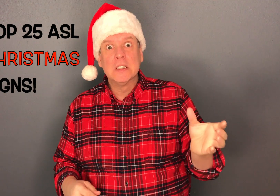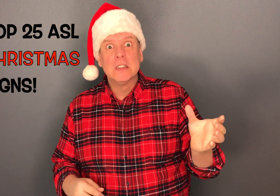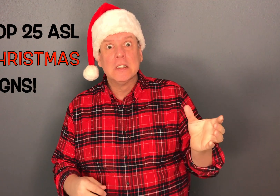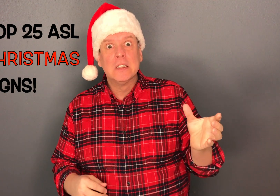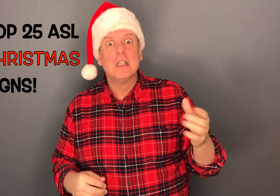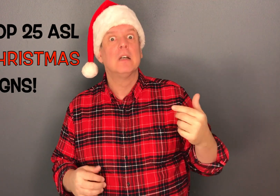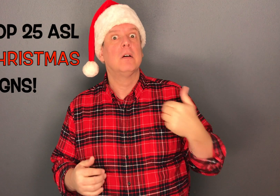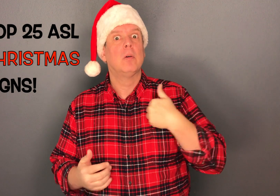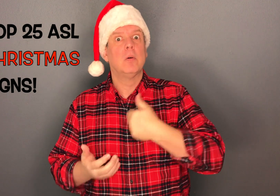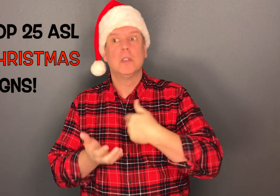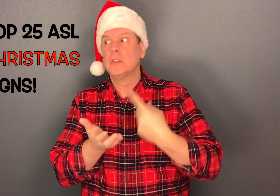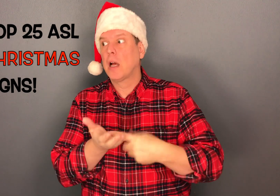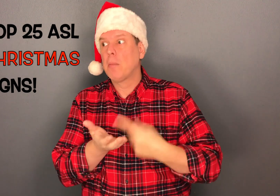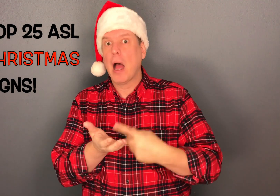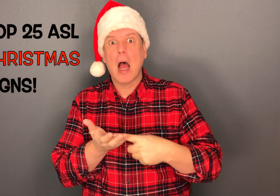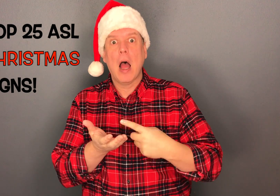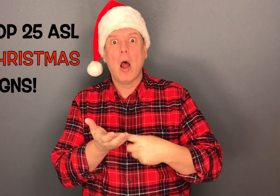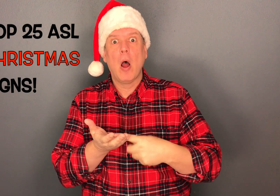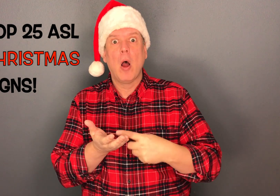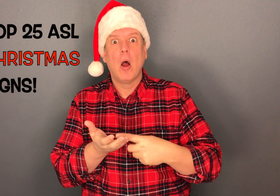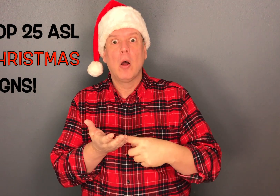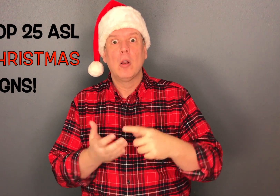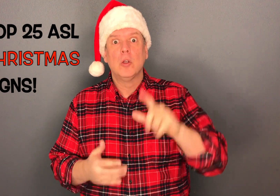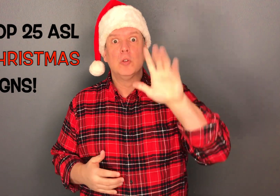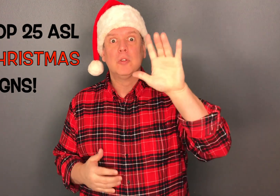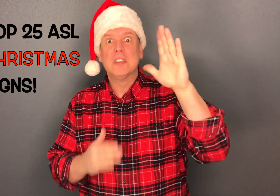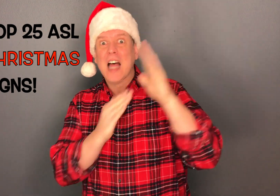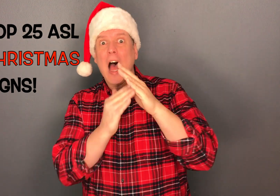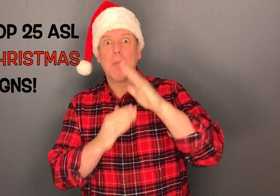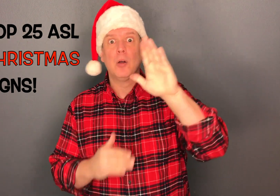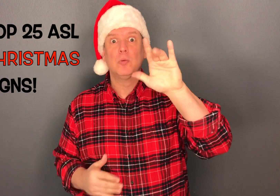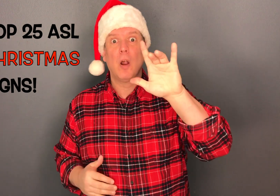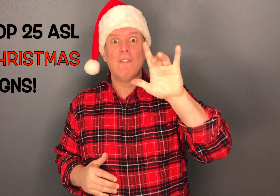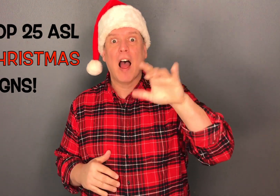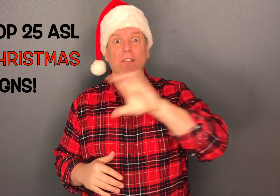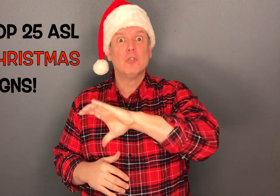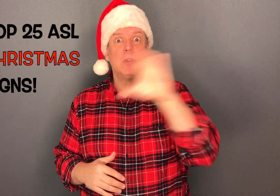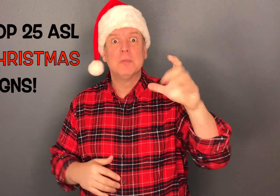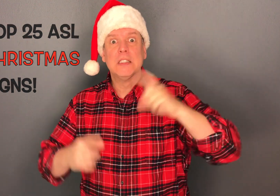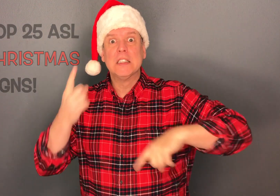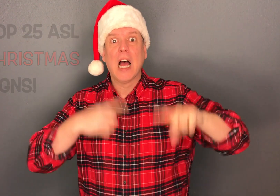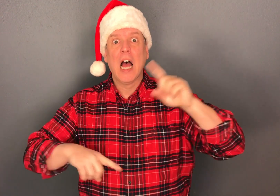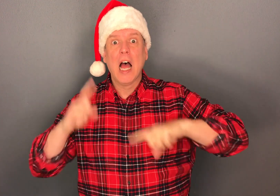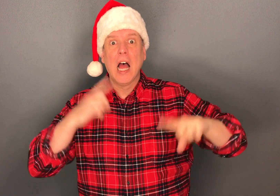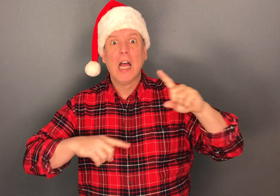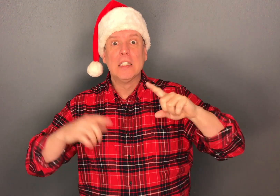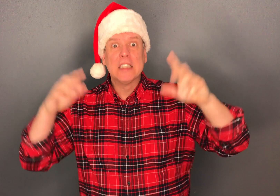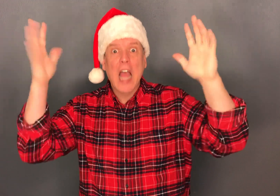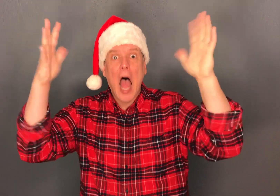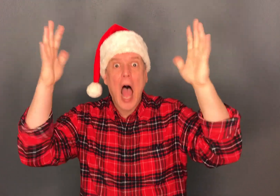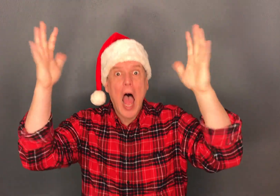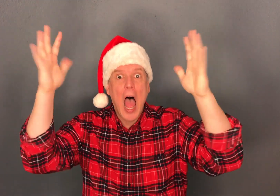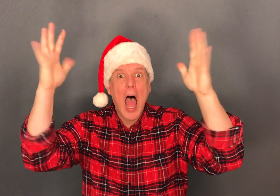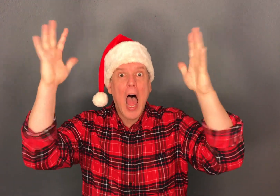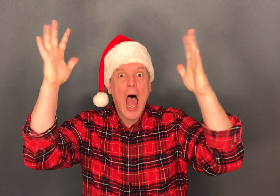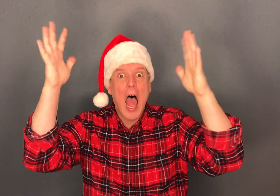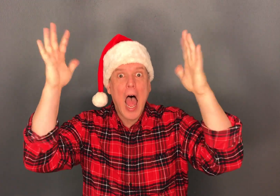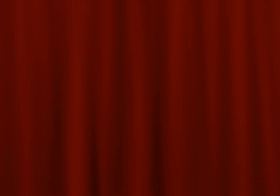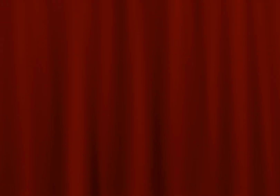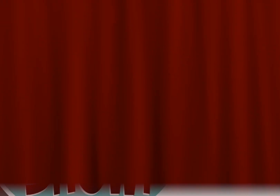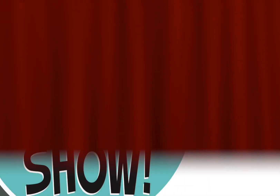talk about The Top 25 Christmas Signs! Yay!